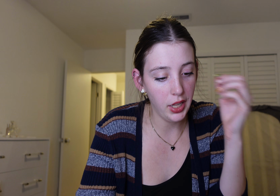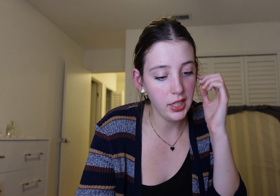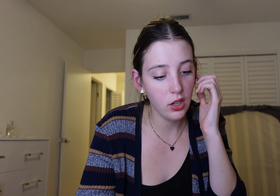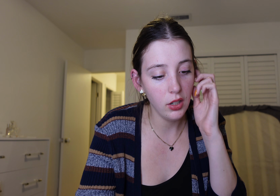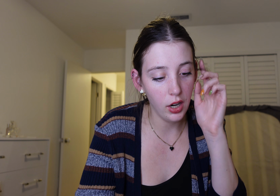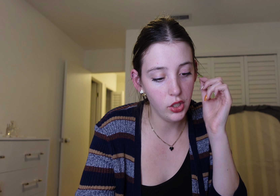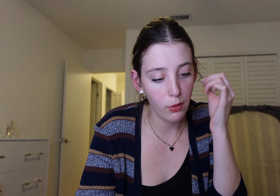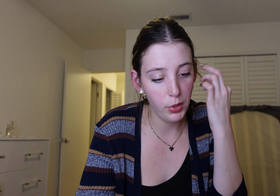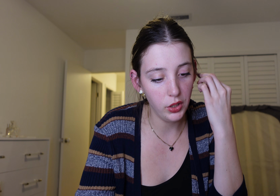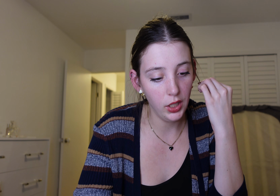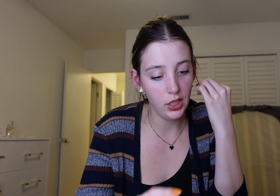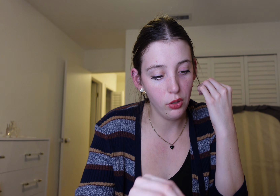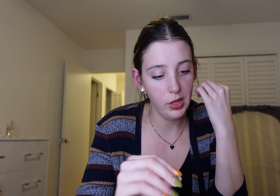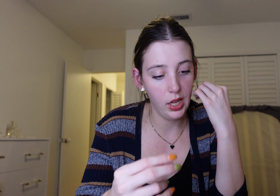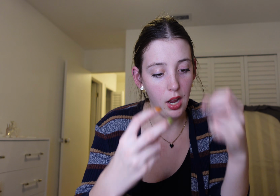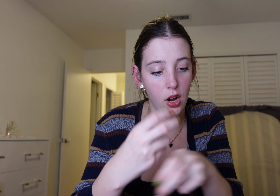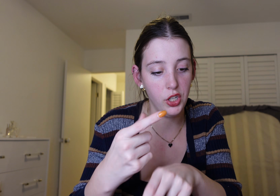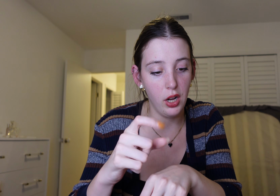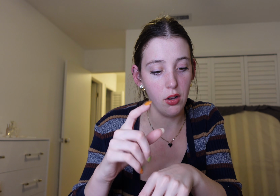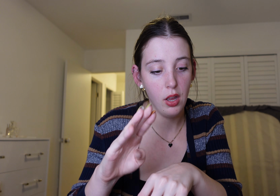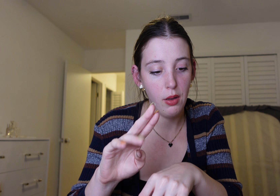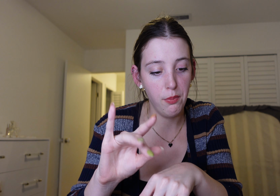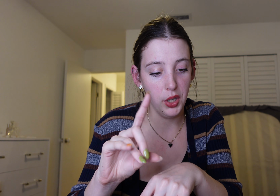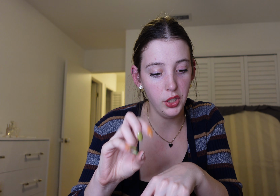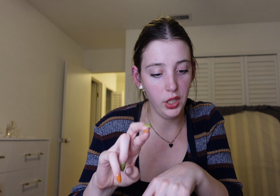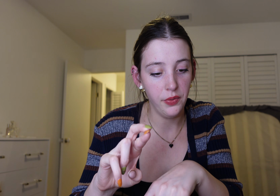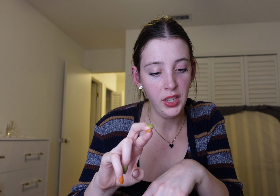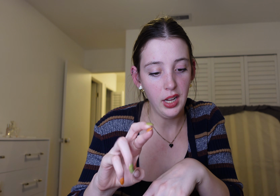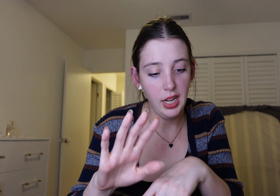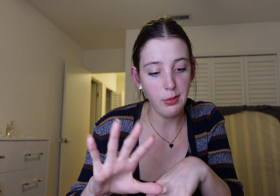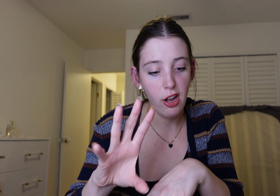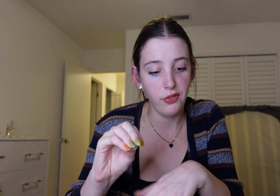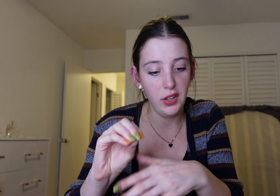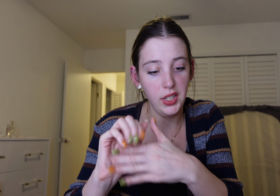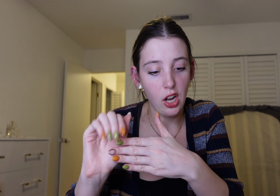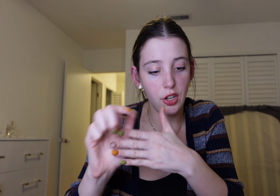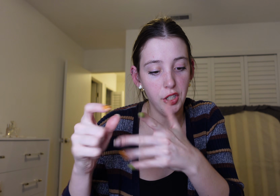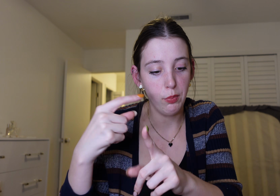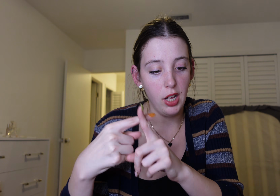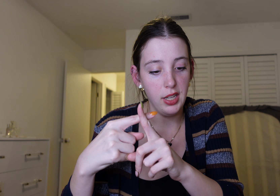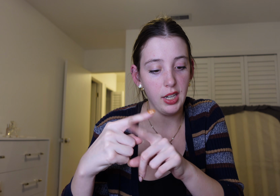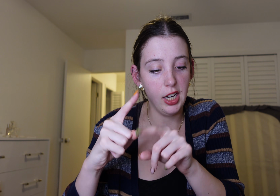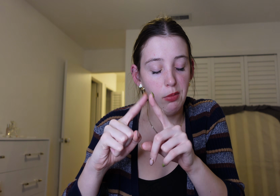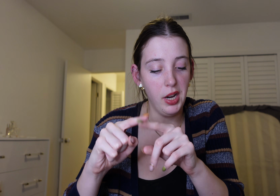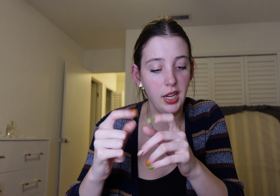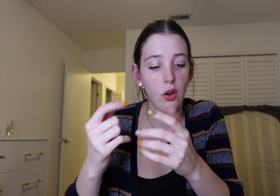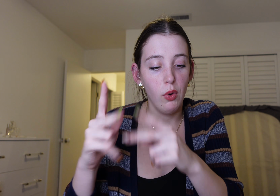like it's called hard gel builder It's 100% hard gel builder and It's about 50 plus, kind of depending what